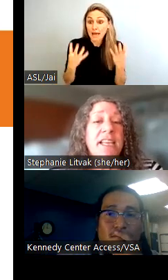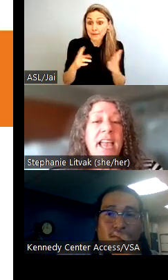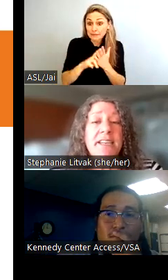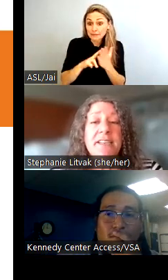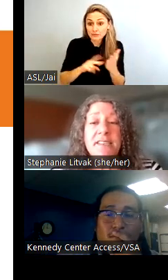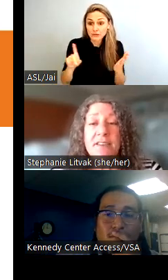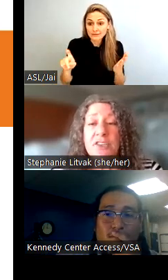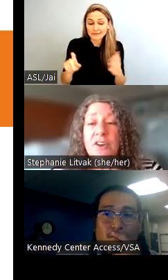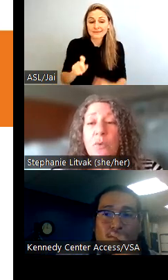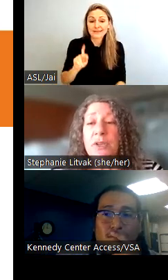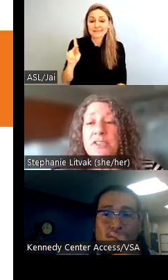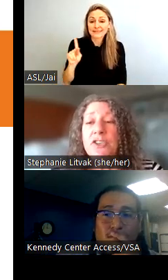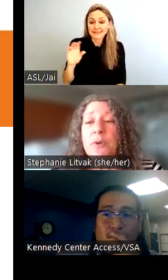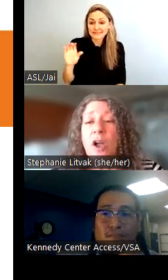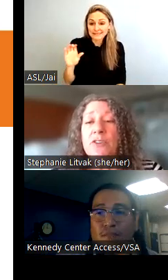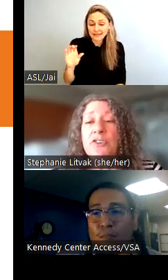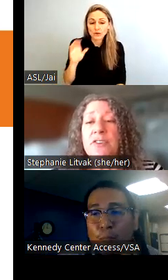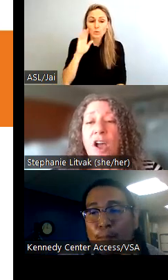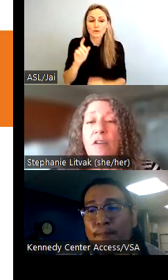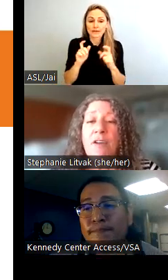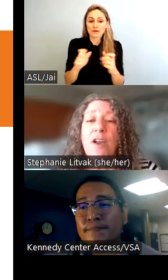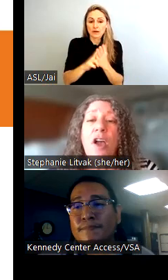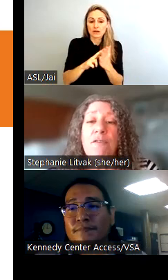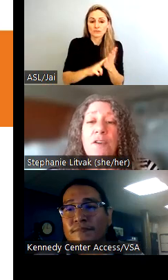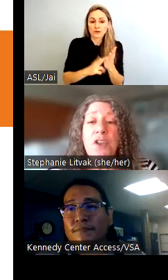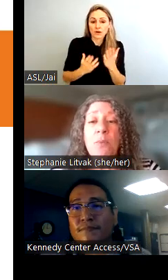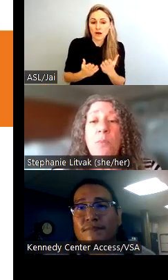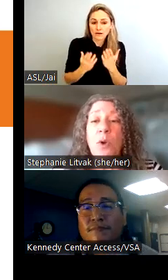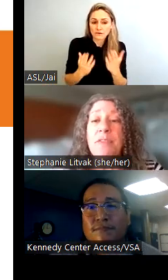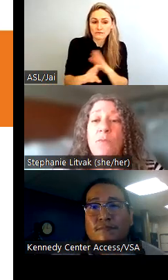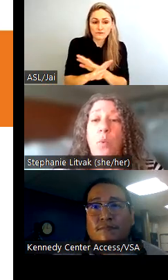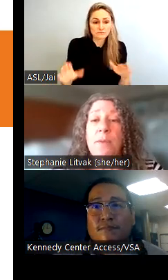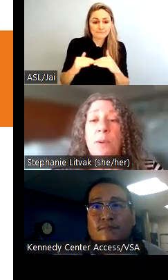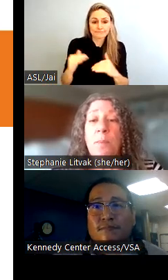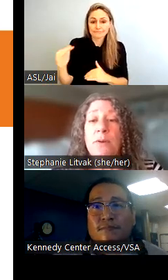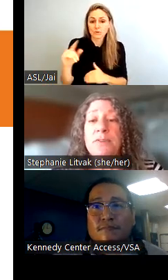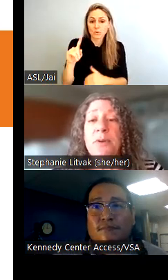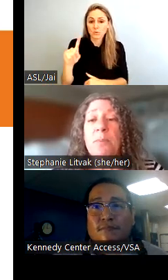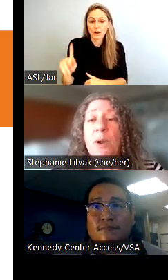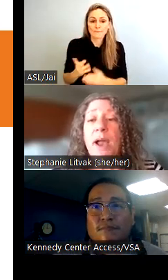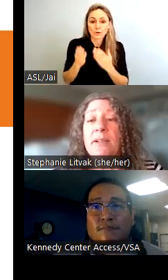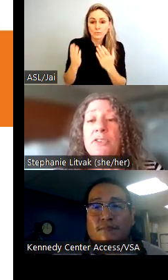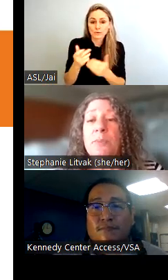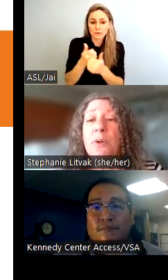The Kennedy Center will issue a contract offer for no more than one proposal per eligible